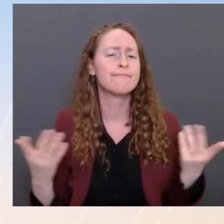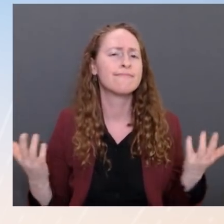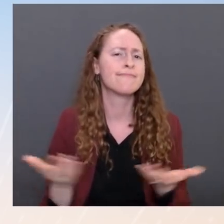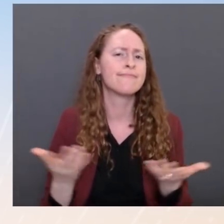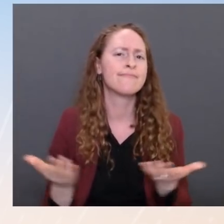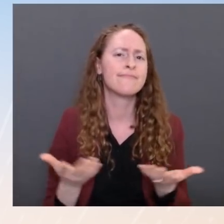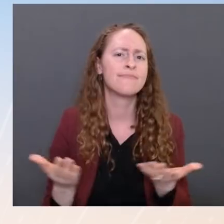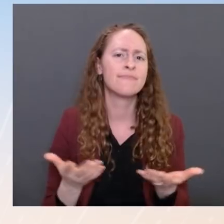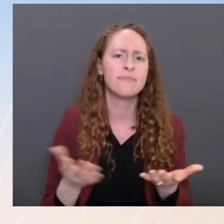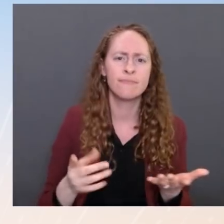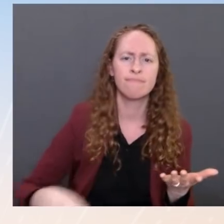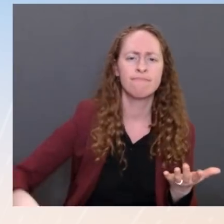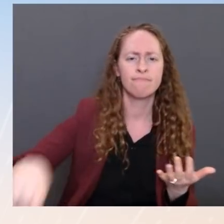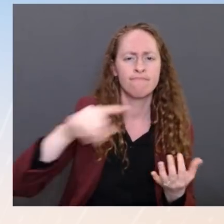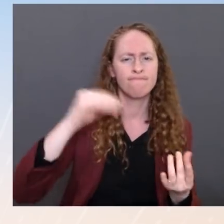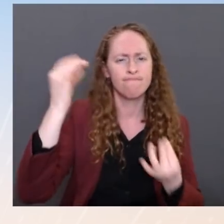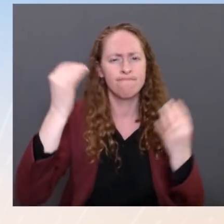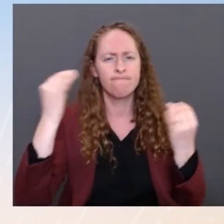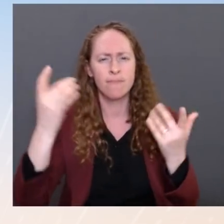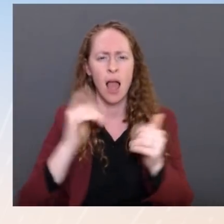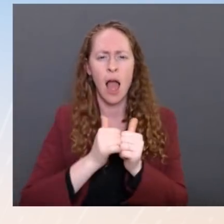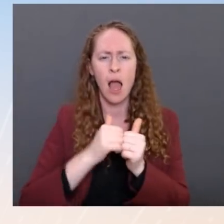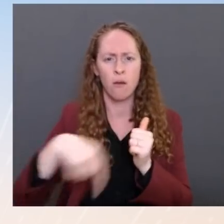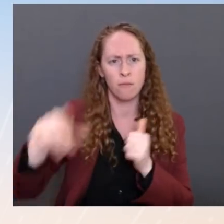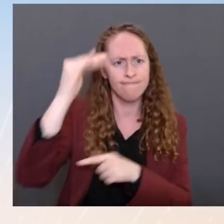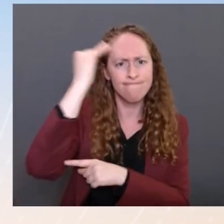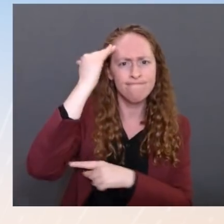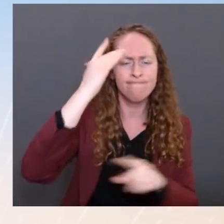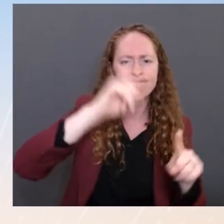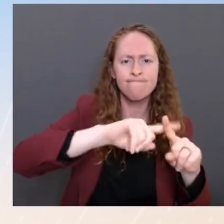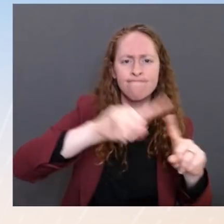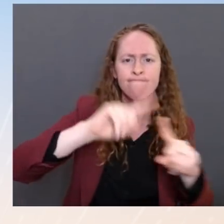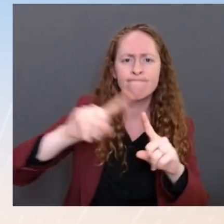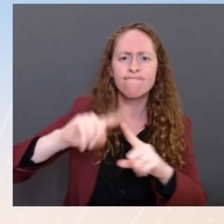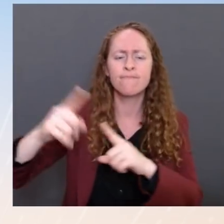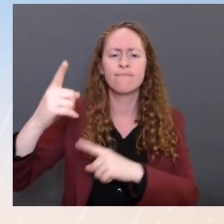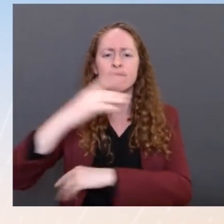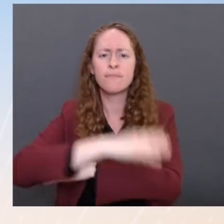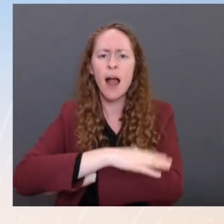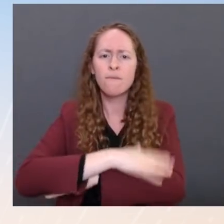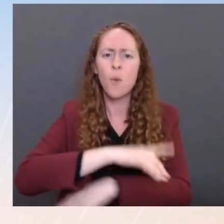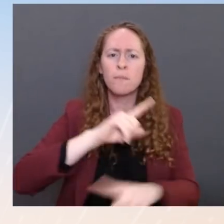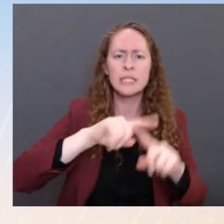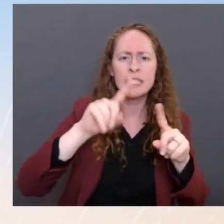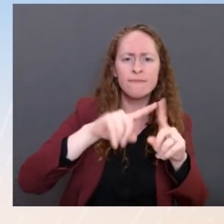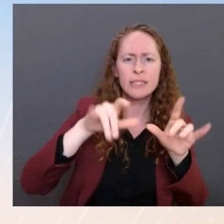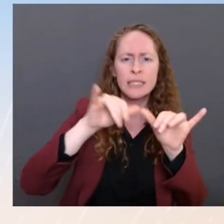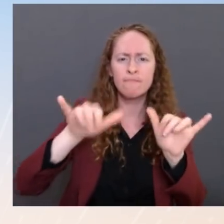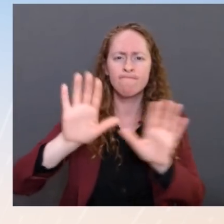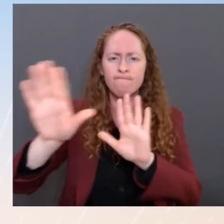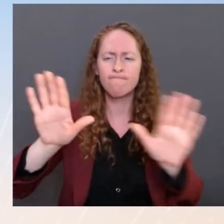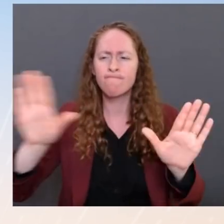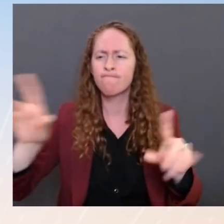on all of these platforms and what information is available, and working with your kids to make sure they understand what's accurate and inaccurate.